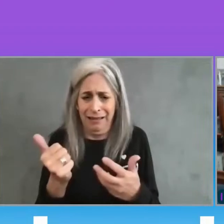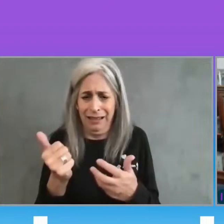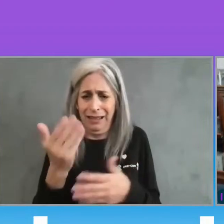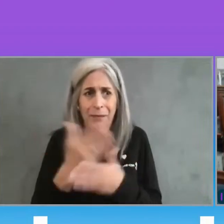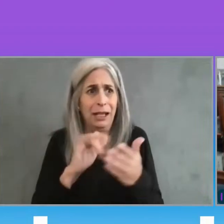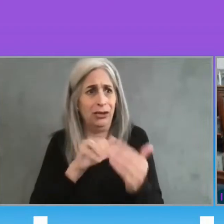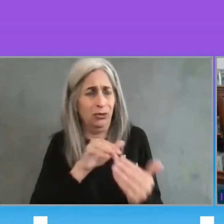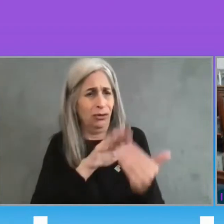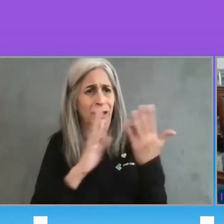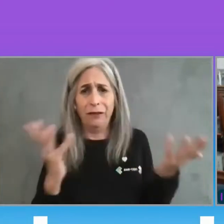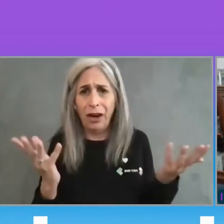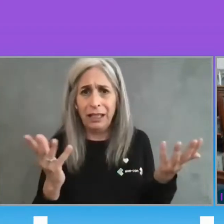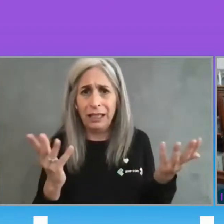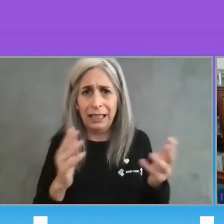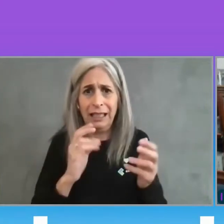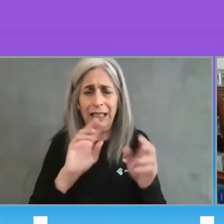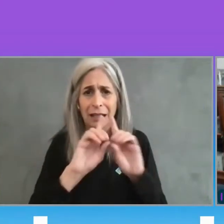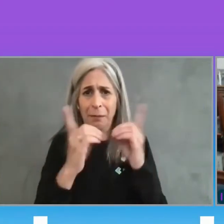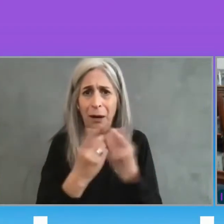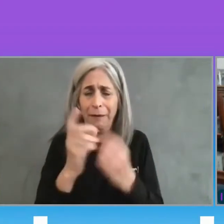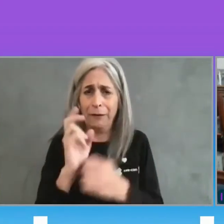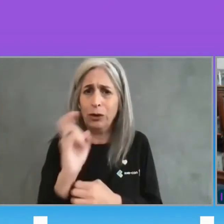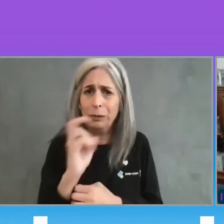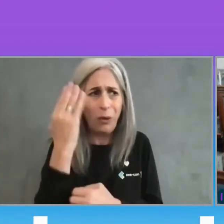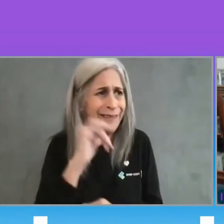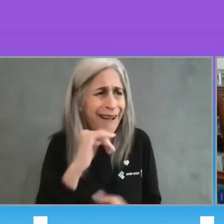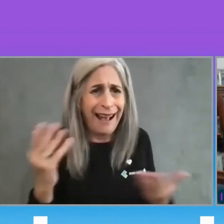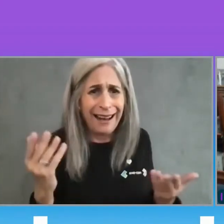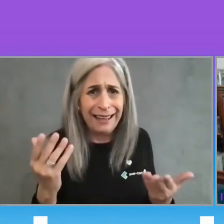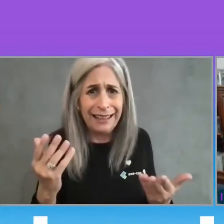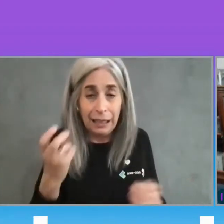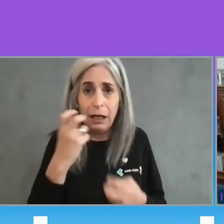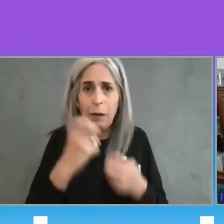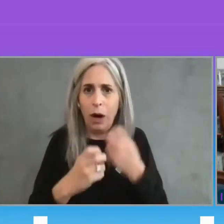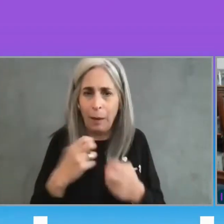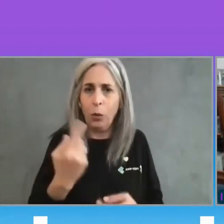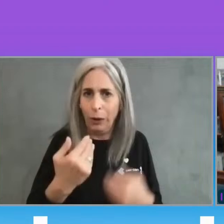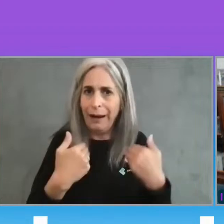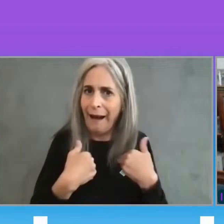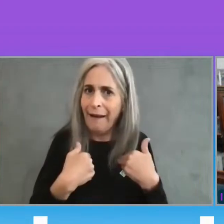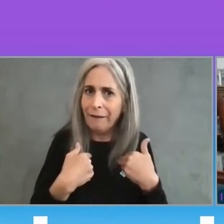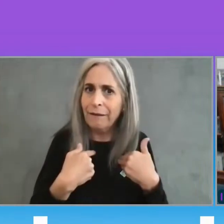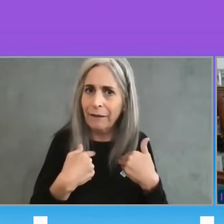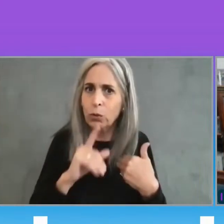we should be handling in the Department of Transportation, for goodness sakes. This is a